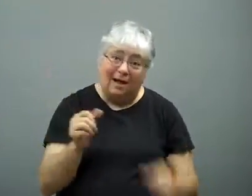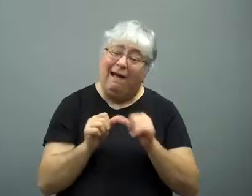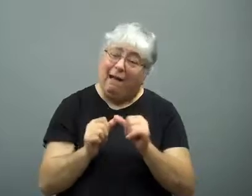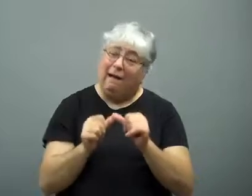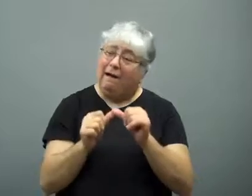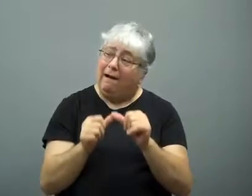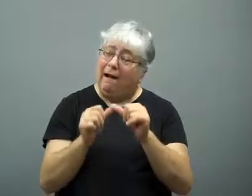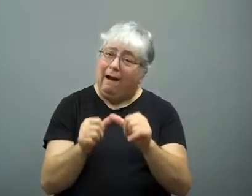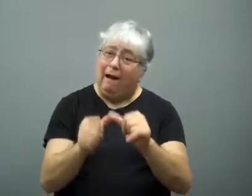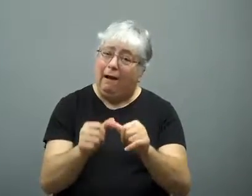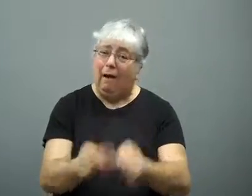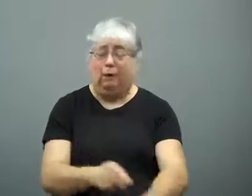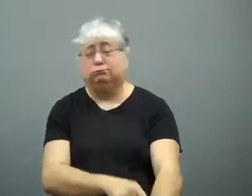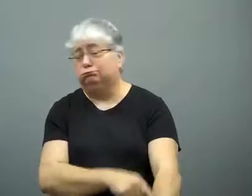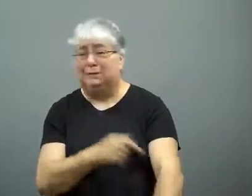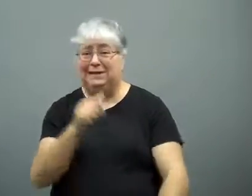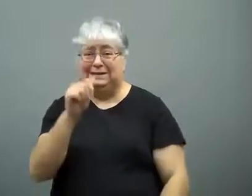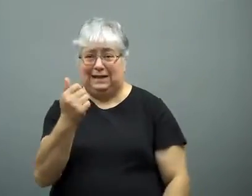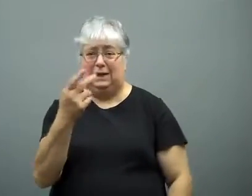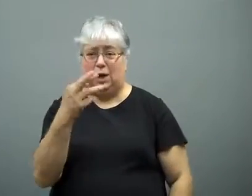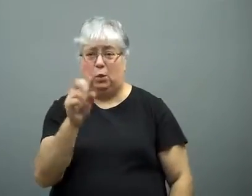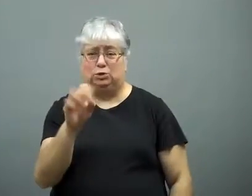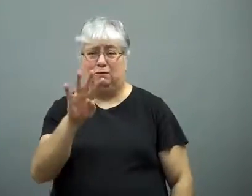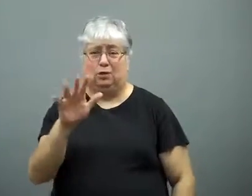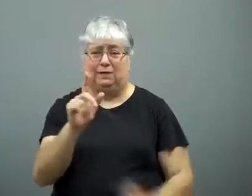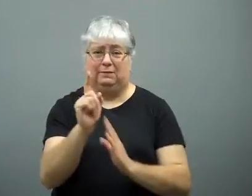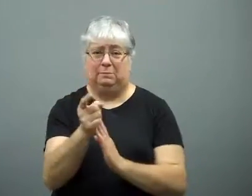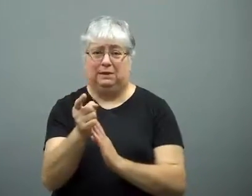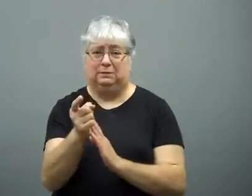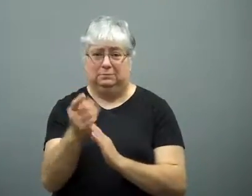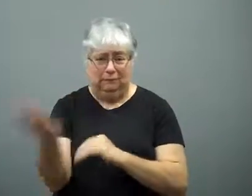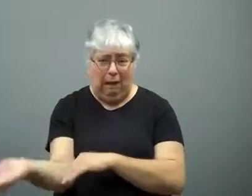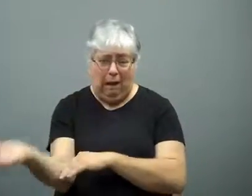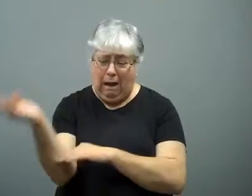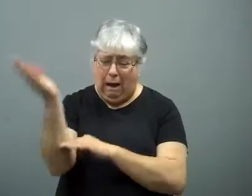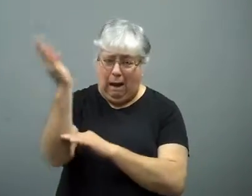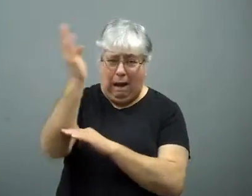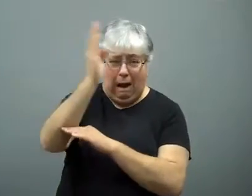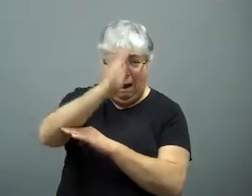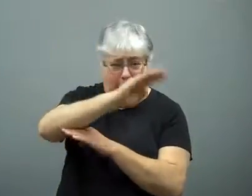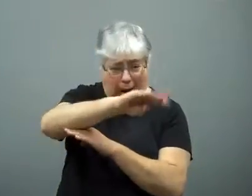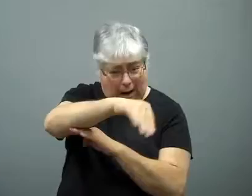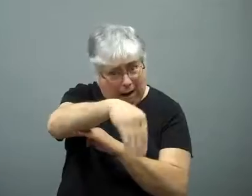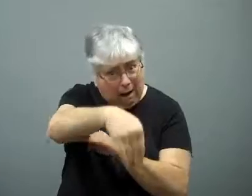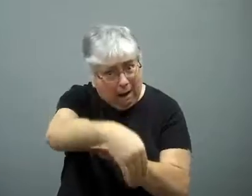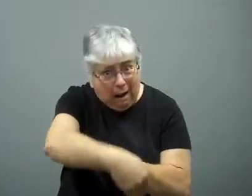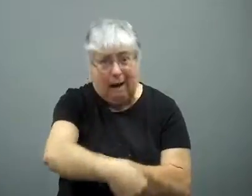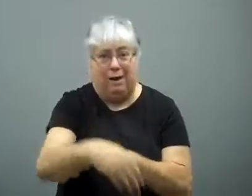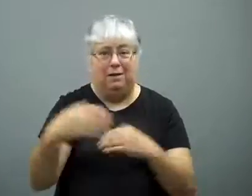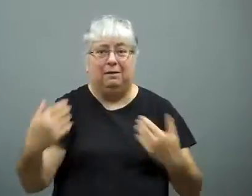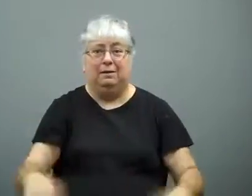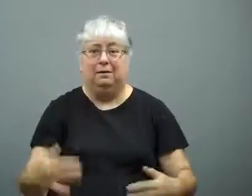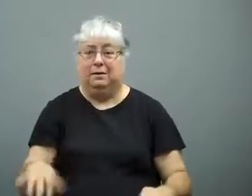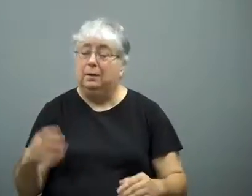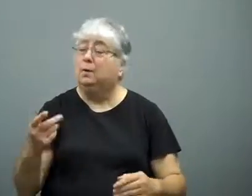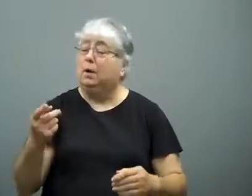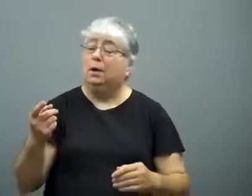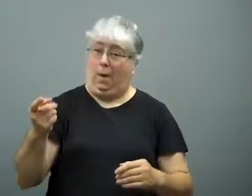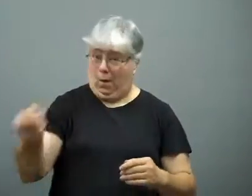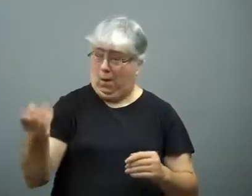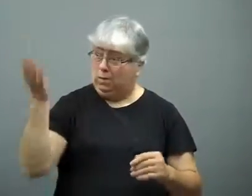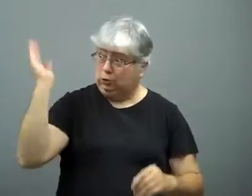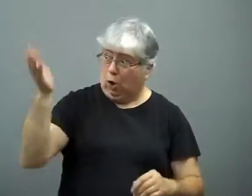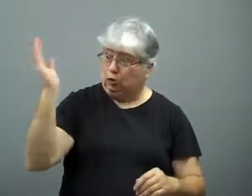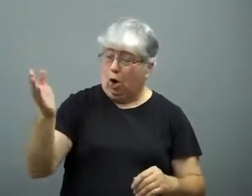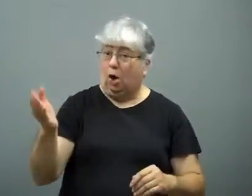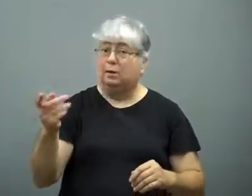She went on and on for 10 hours and 45 minutes, all day and into the night.